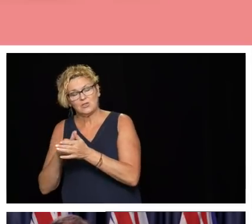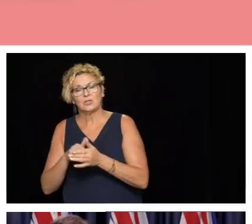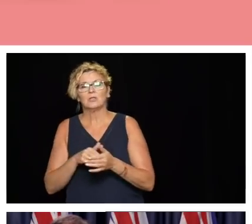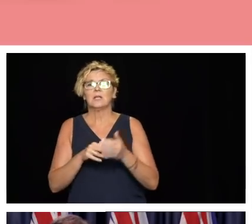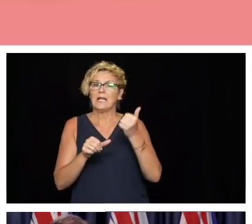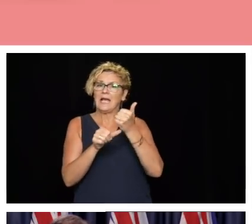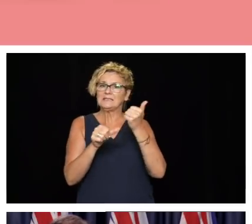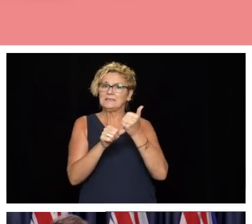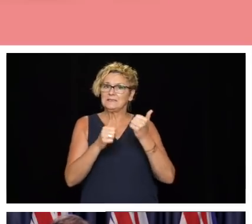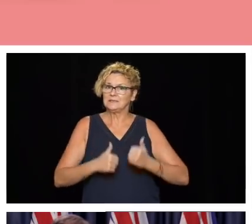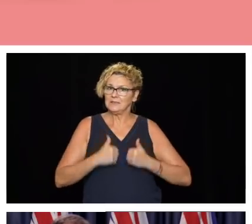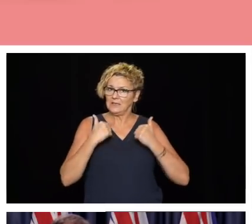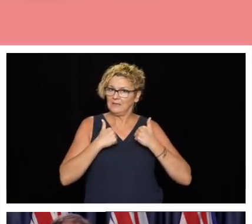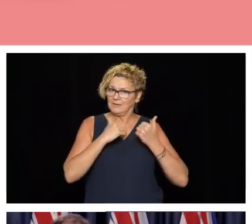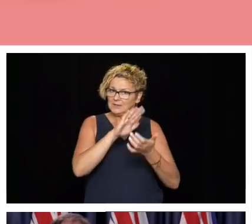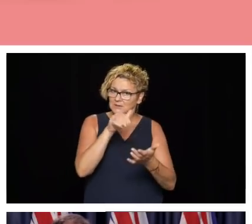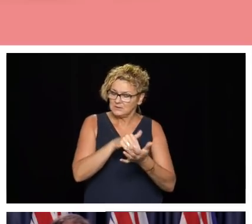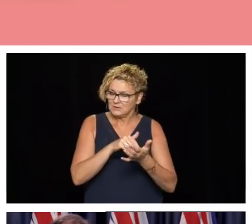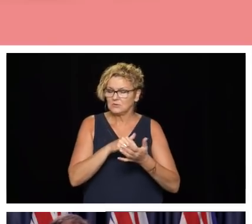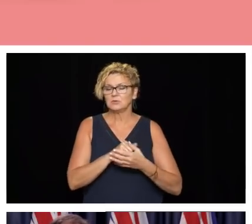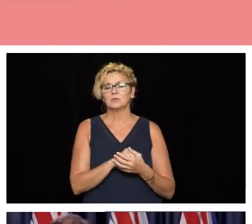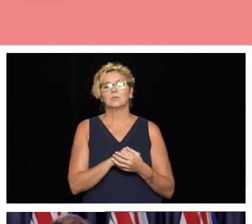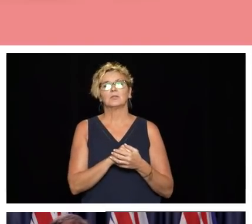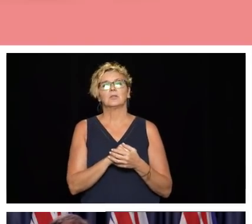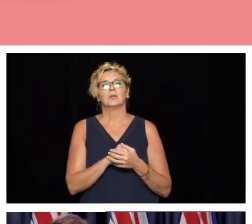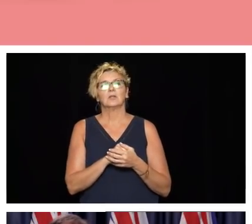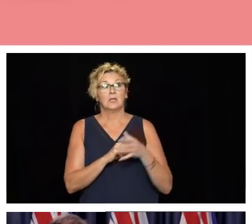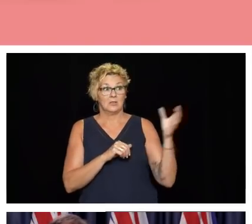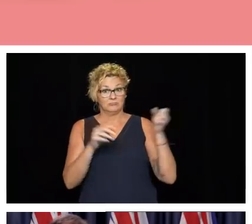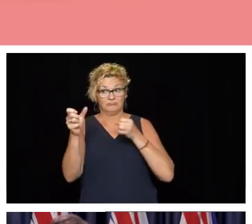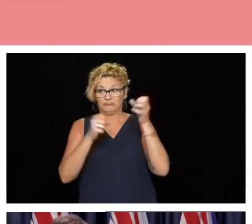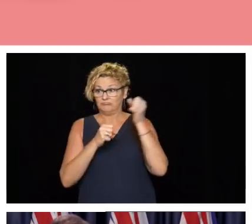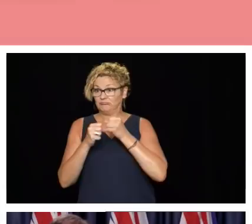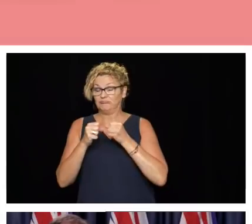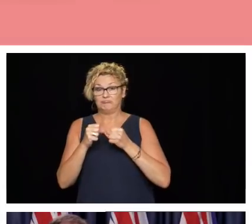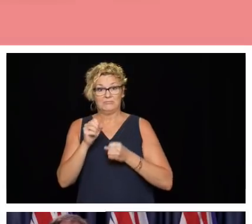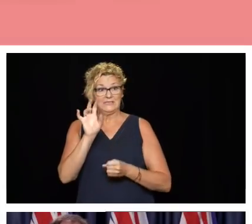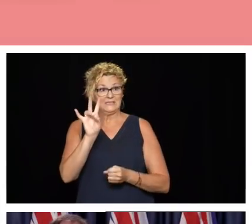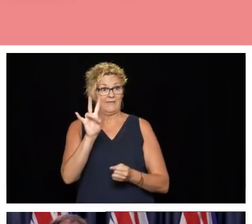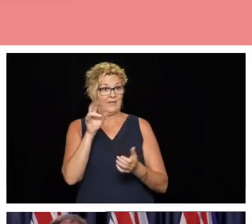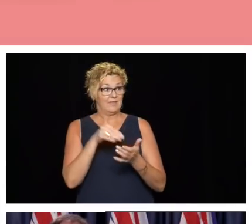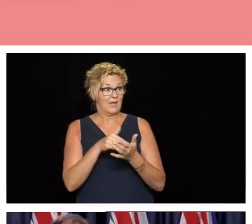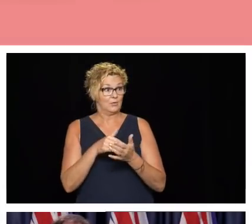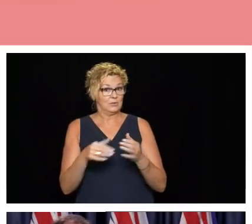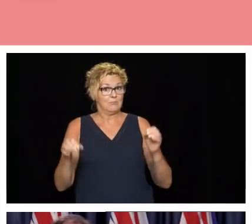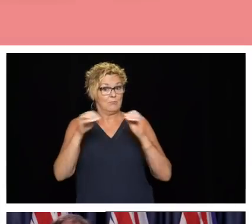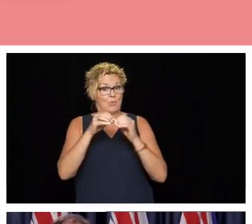of additional staff and assisted living and long-term care homes. This is of course to address the needs of the COVID-19 Pandemic